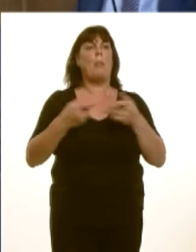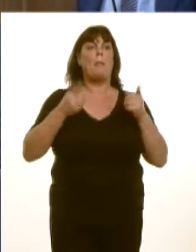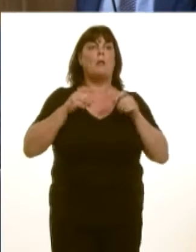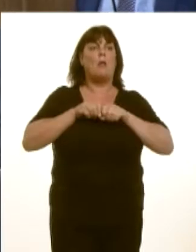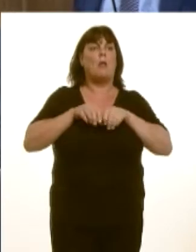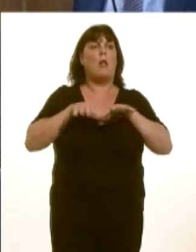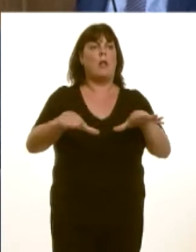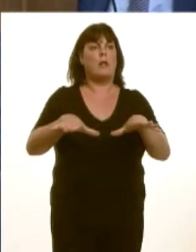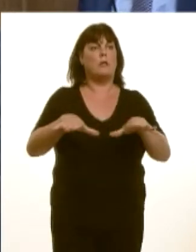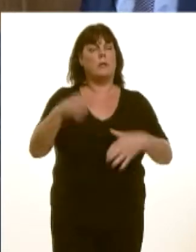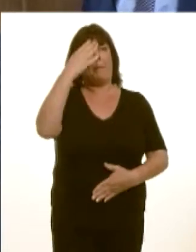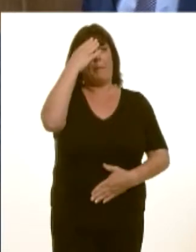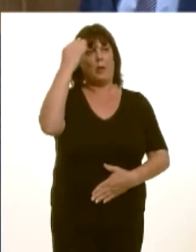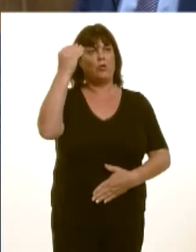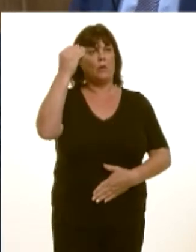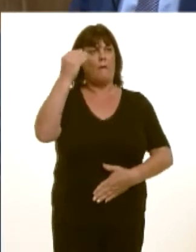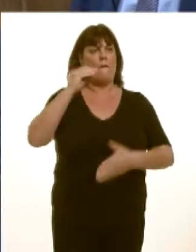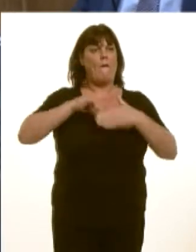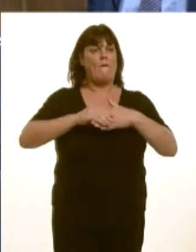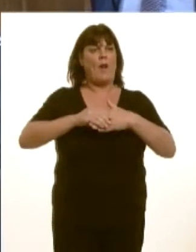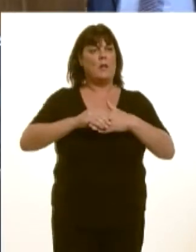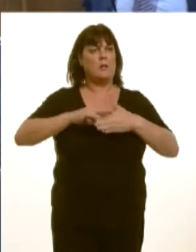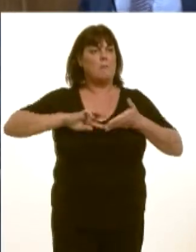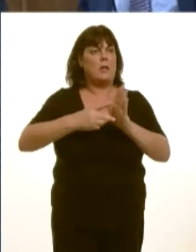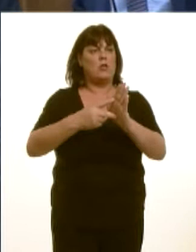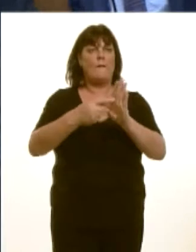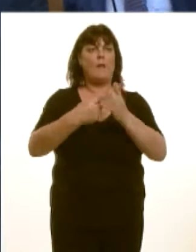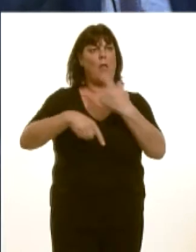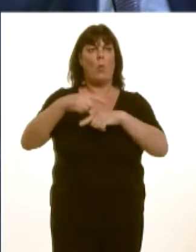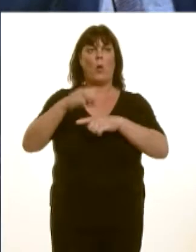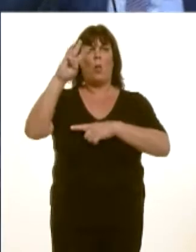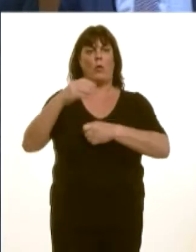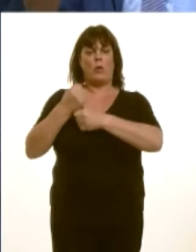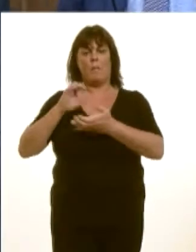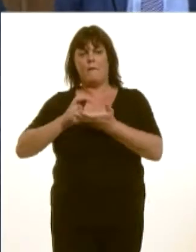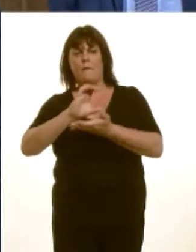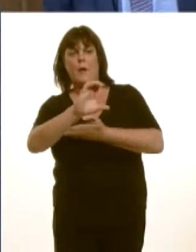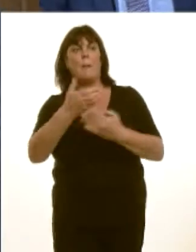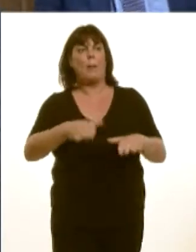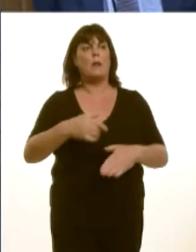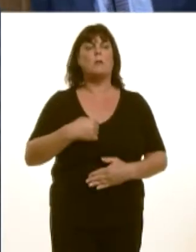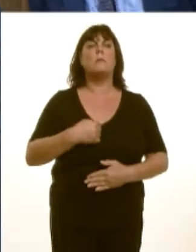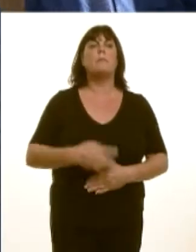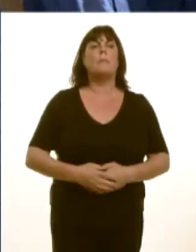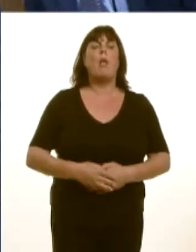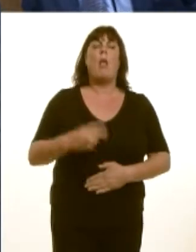initiative, which was funded by Welsh Government. I can also point, of course, to the ‘Living well with dementia after diagnosis’ information